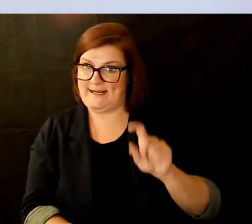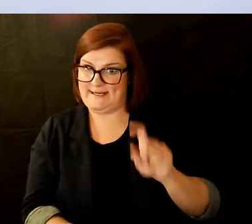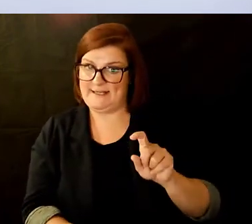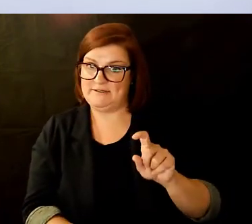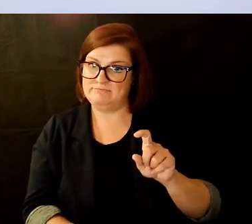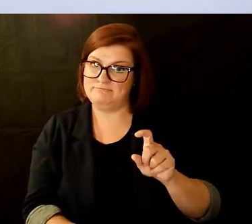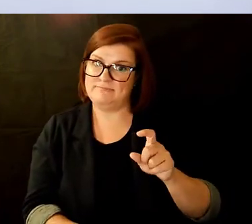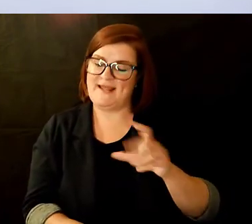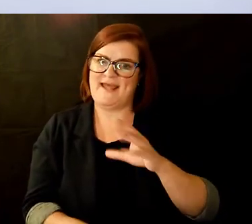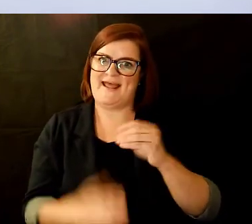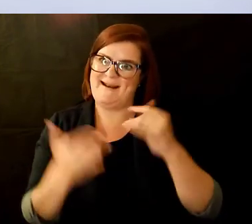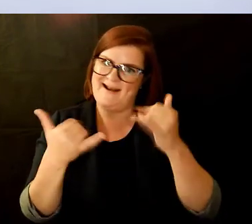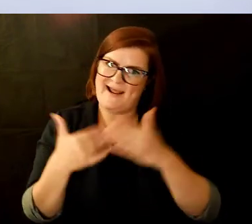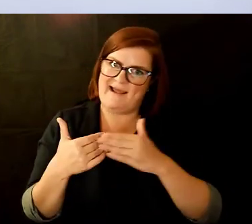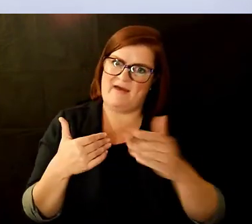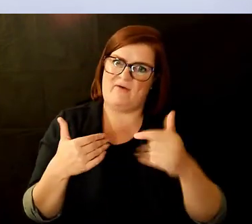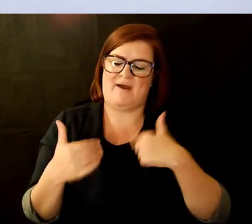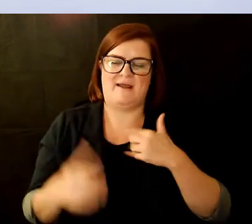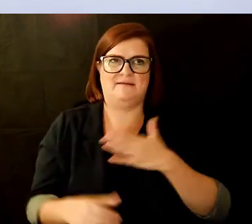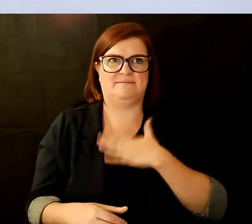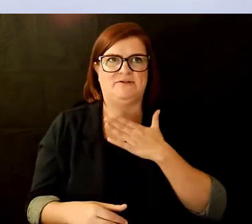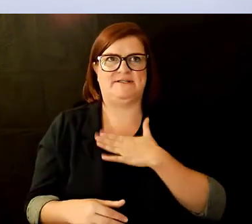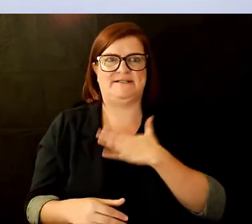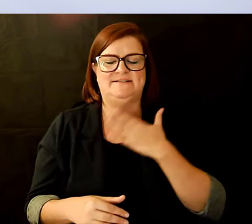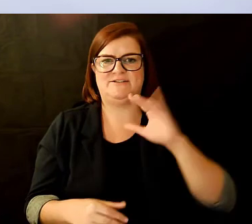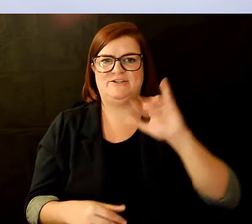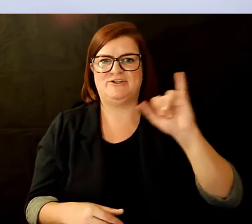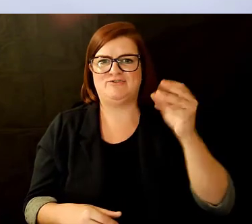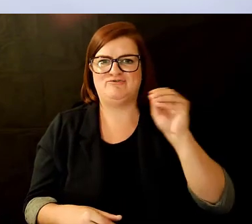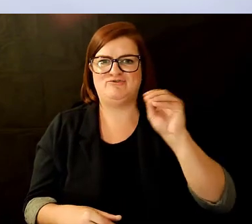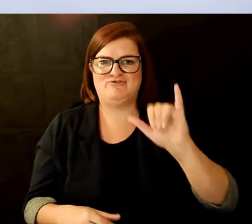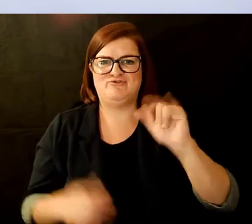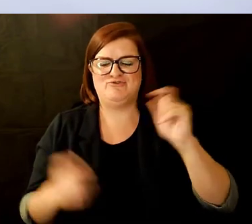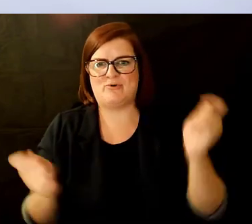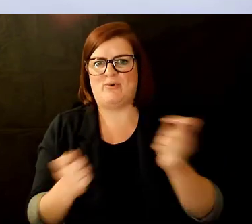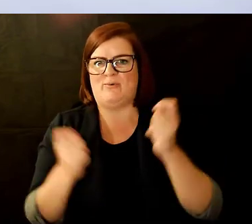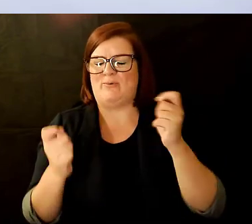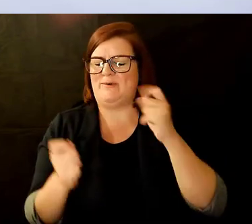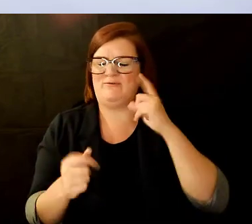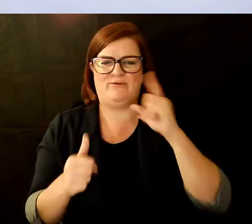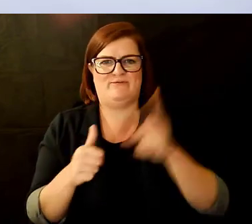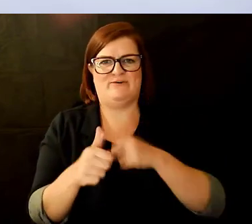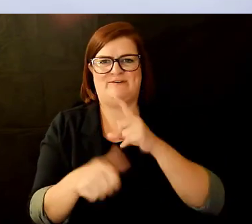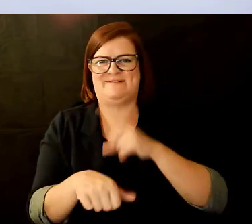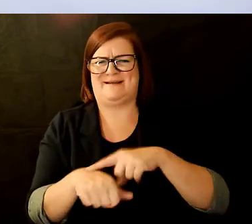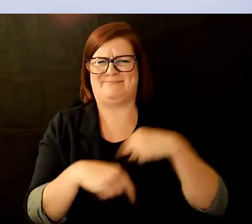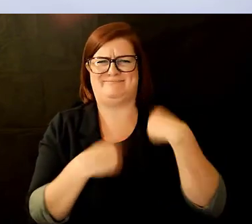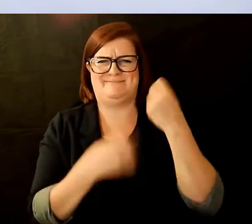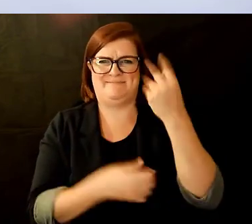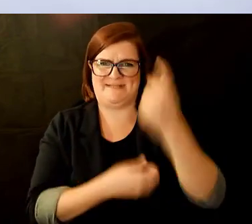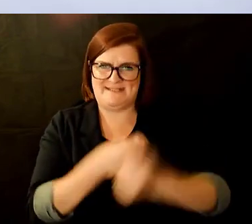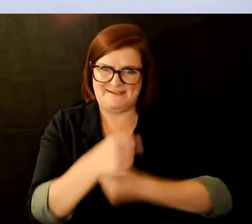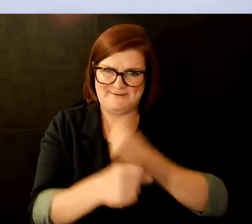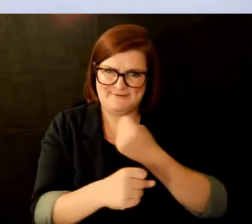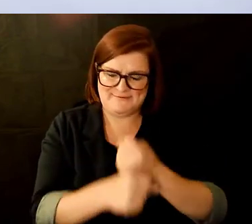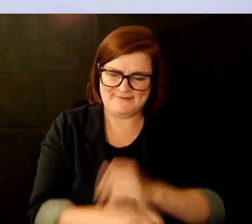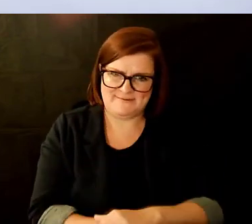for the first time in many years. Others deserve access to the care and supports